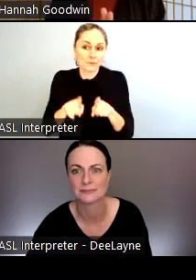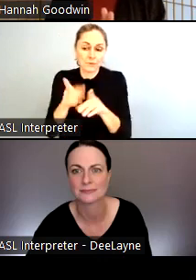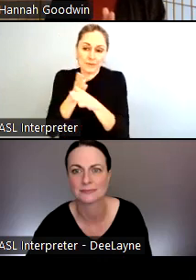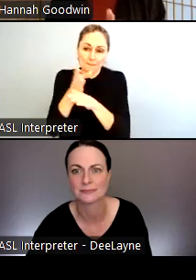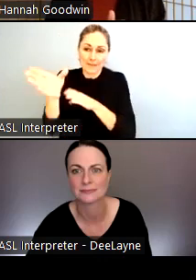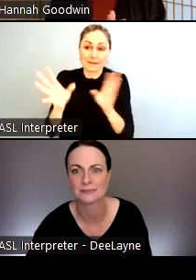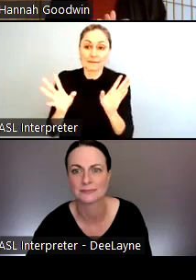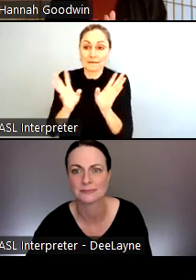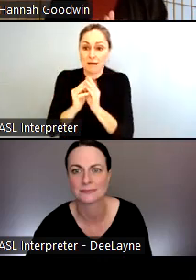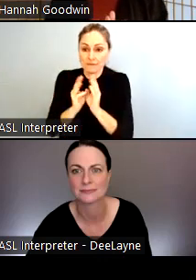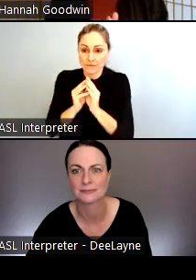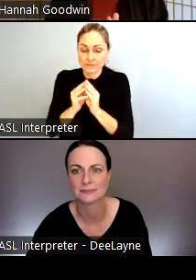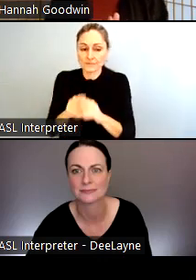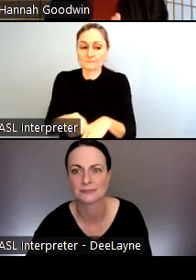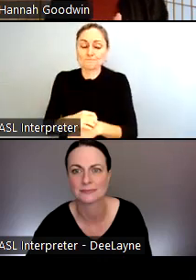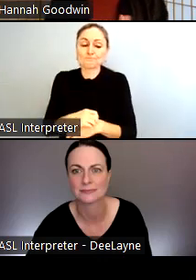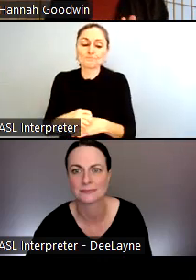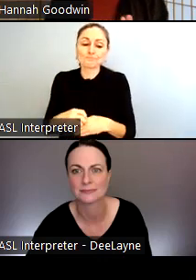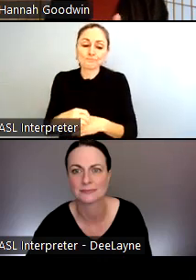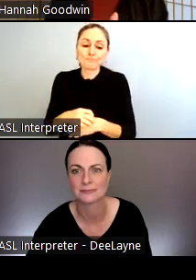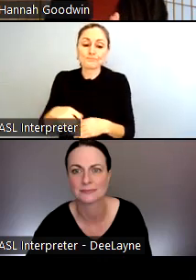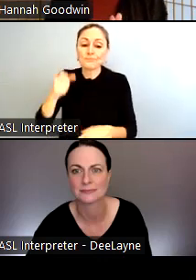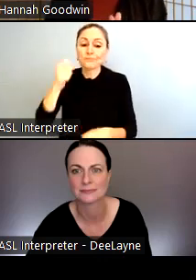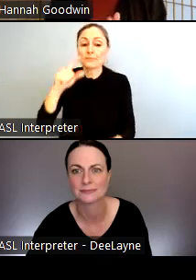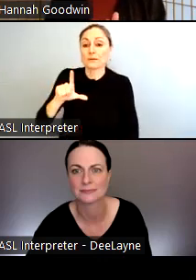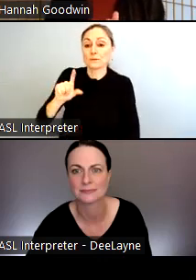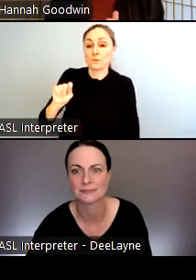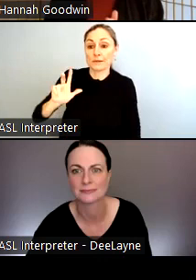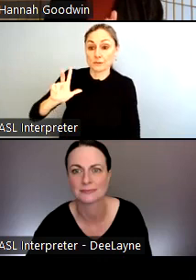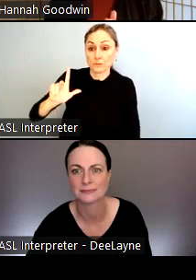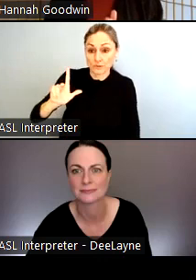which in 2023 will be August 29 through 31st.